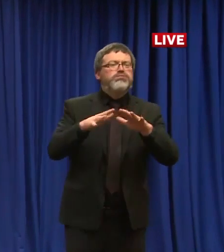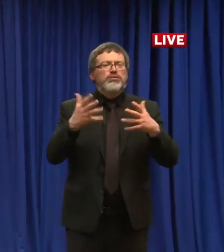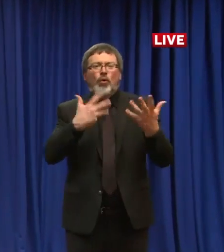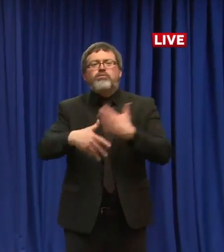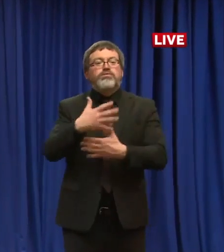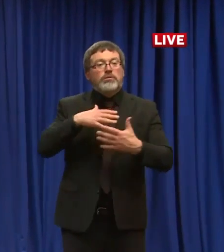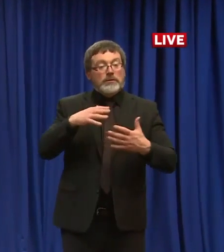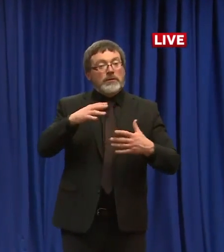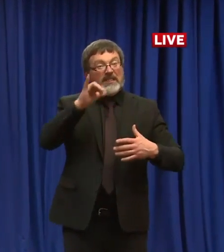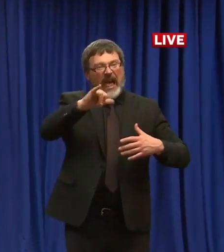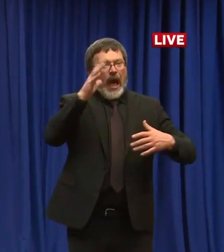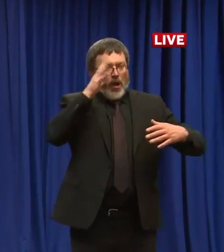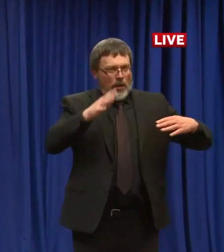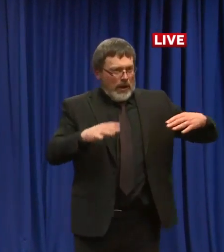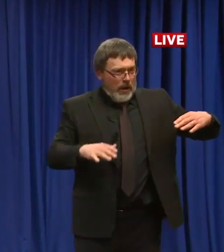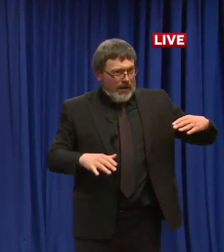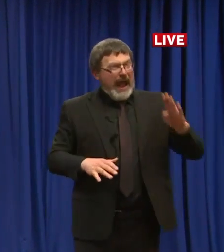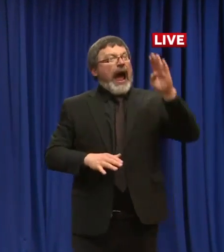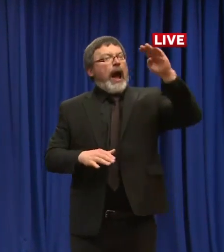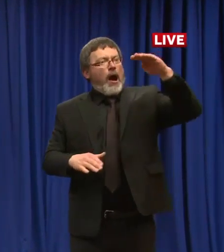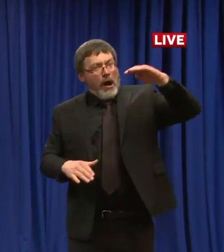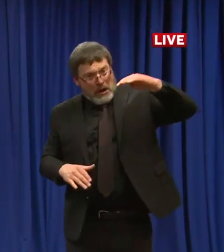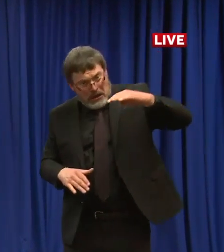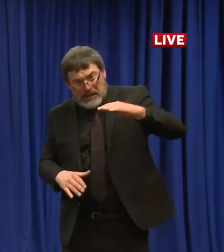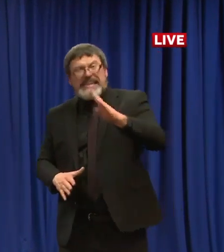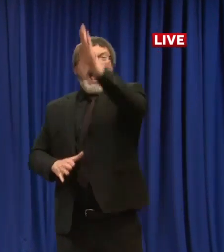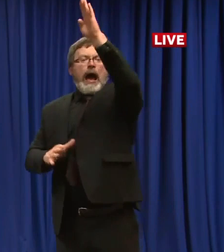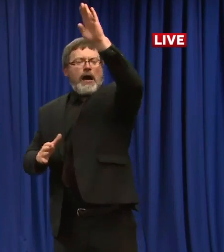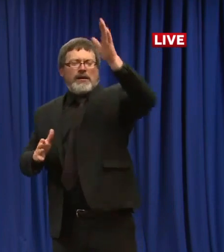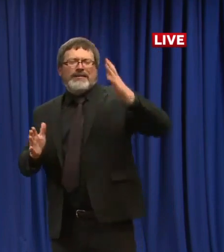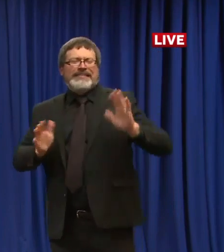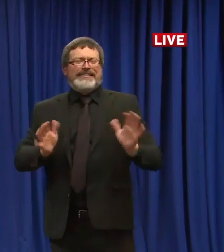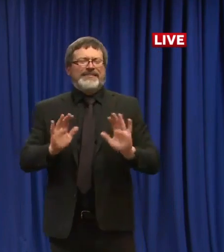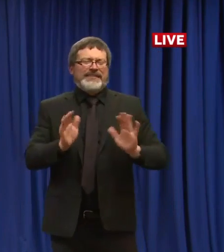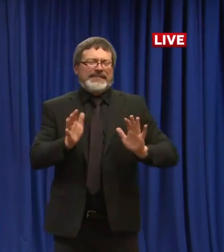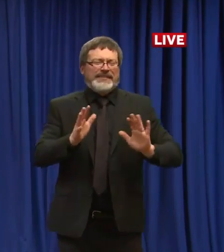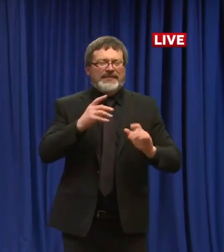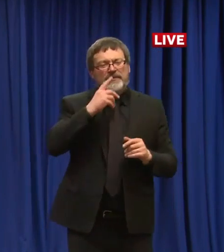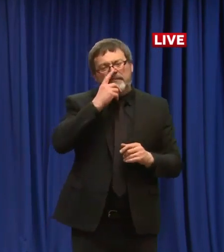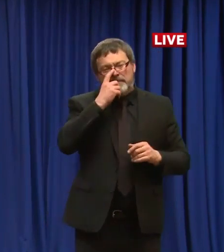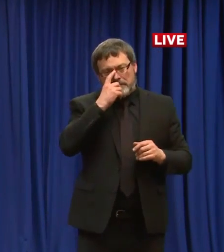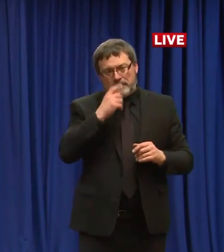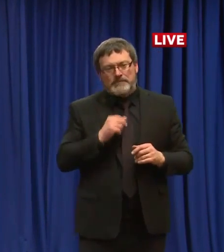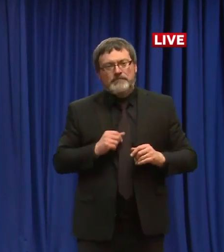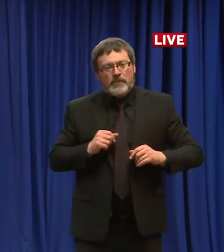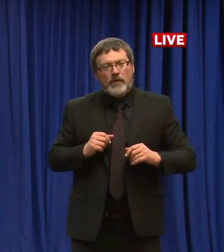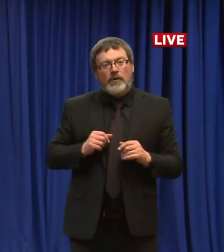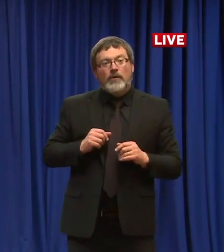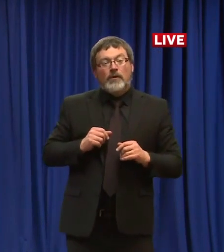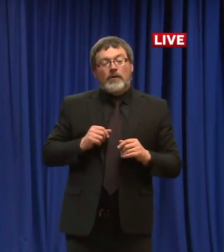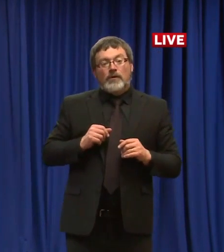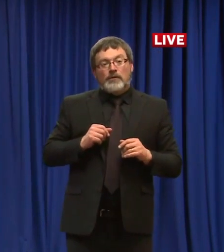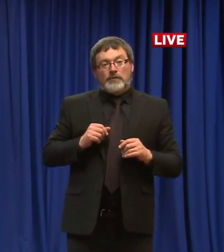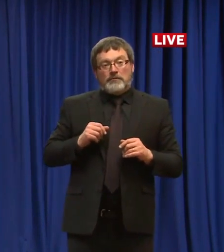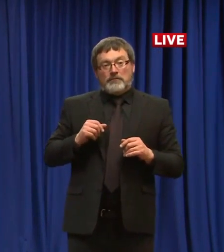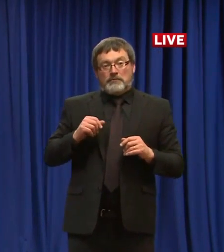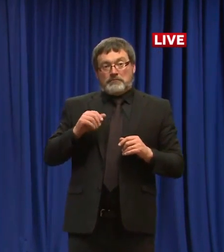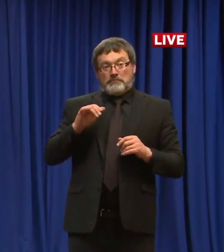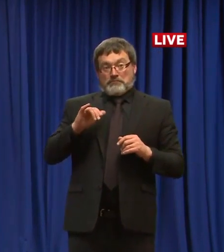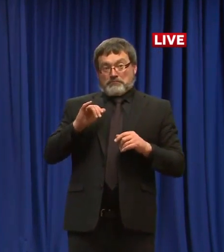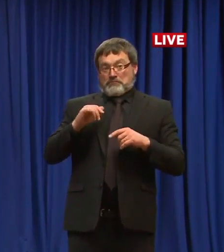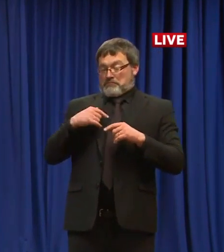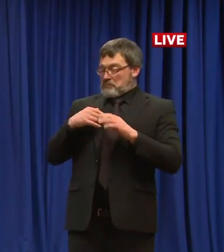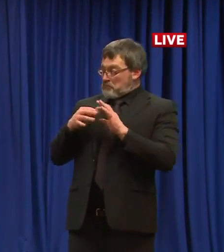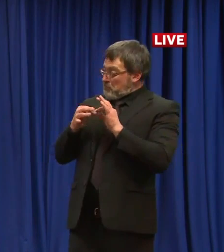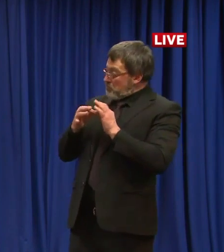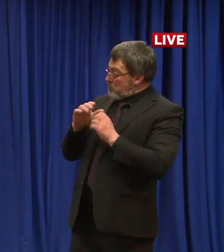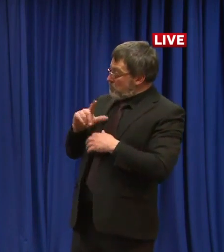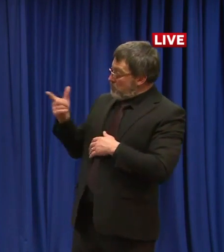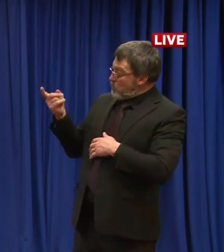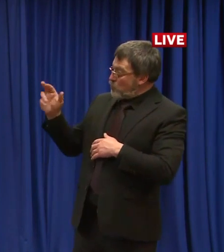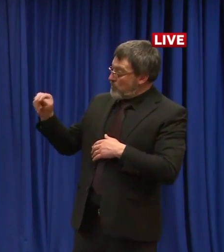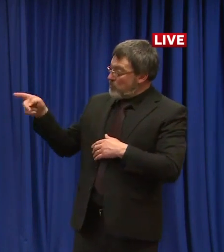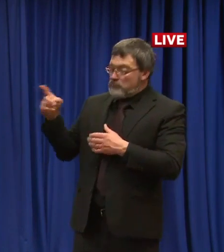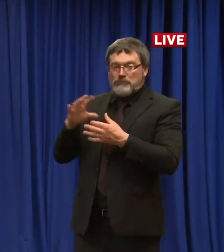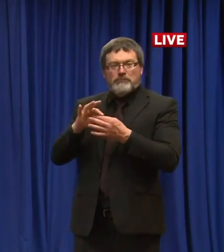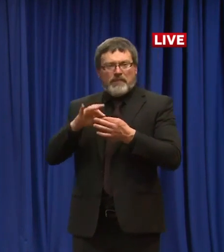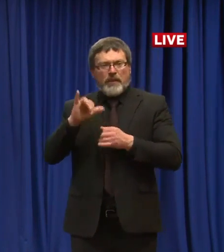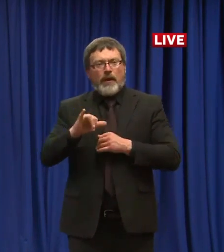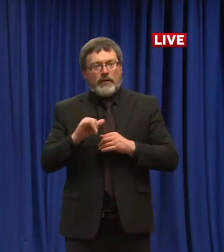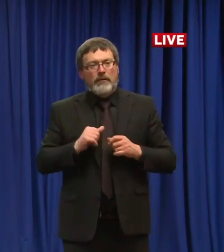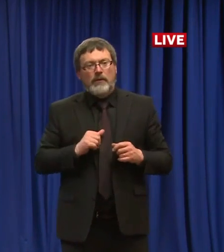SO WE HAVE TO BE INCREDIBLY CAREFUL THAT WE DON’T HIT THAT AND IF WE ARE I DO BELIEVE THAT THAT THAT SURGE TIMELINE COULD COULD BE MOVED UP WHIC A VERY POSITIVE THING BUT I’LL LET DR.